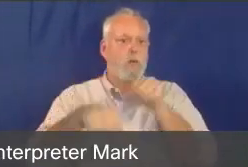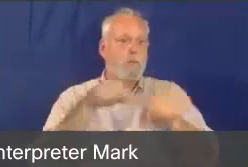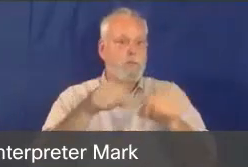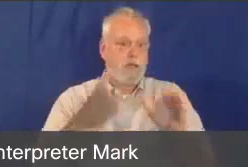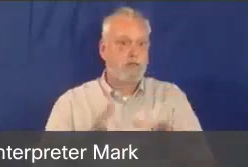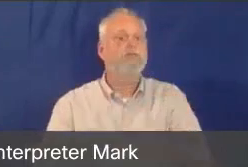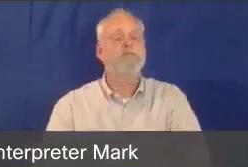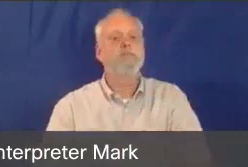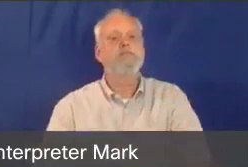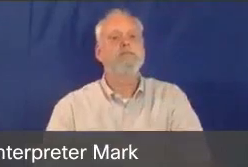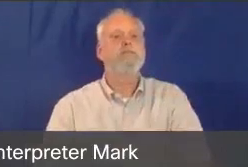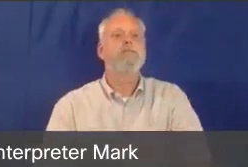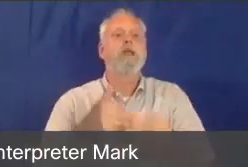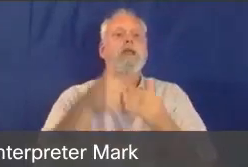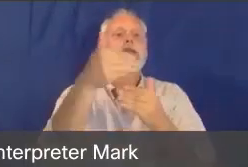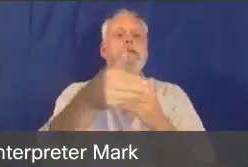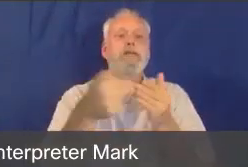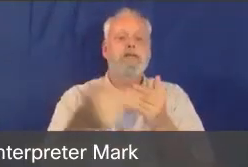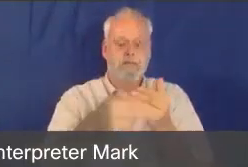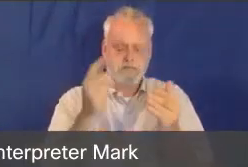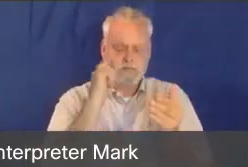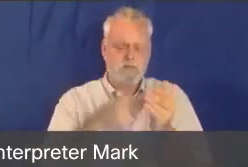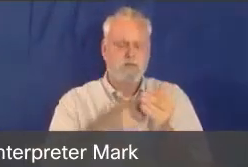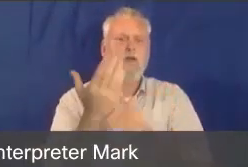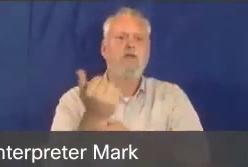Um, you'll note that 15th street quarter that we're talking about.